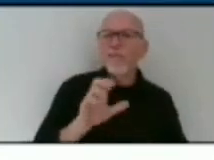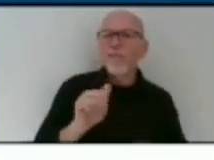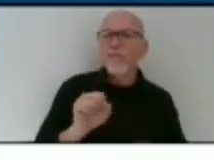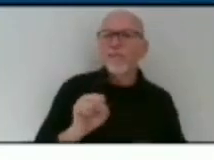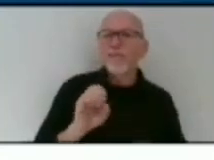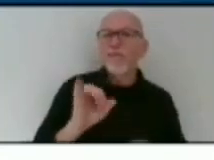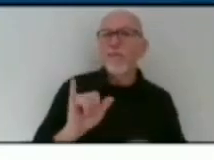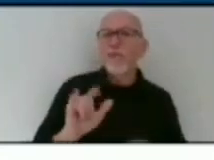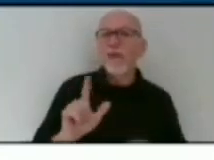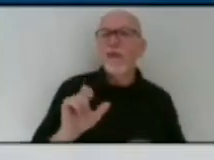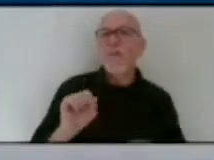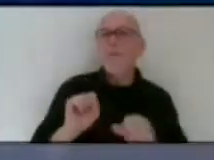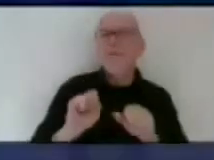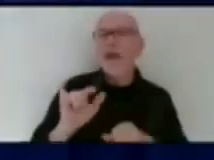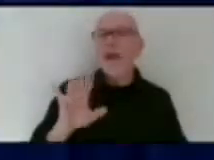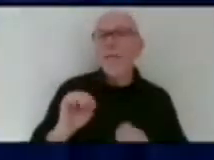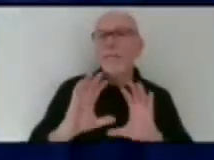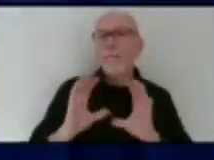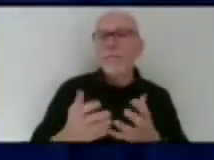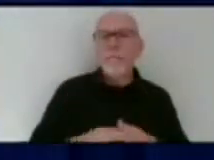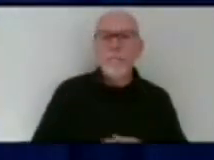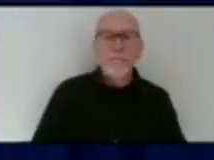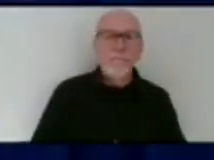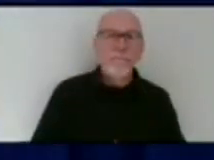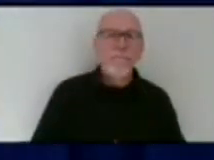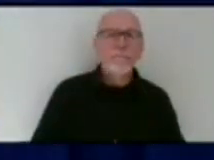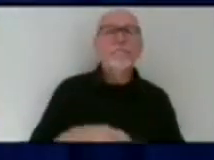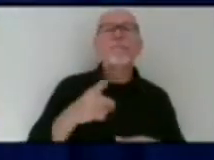Community recreational sports leagues and tournaments may continue with